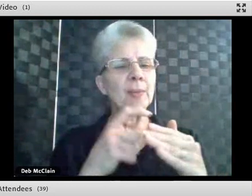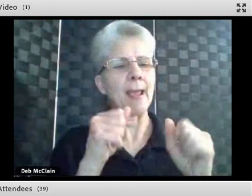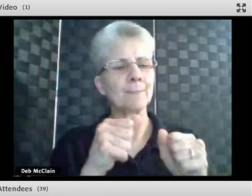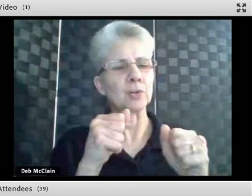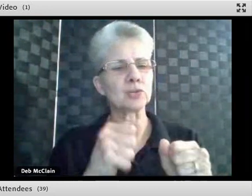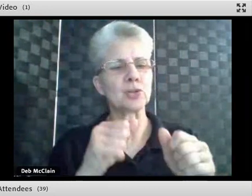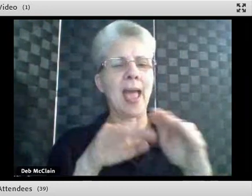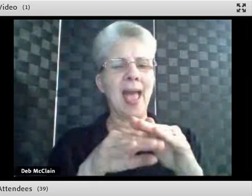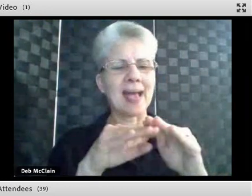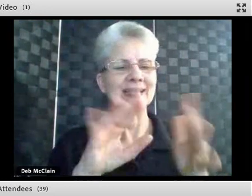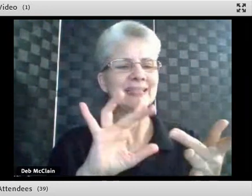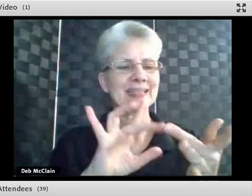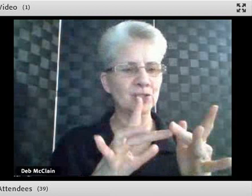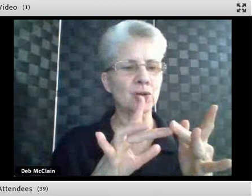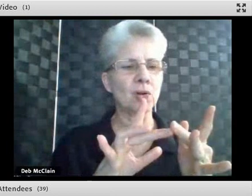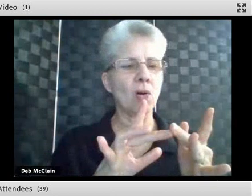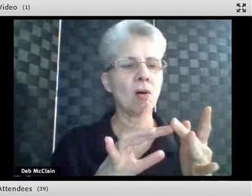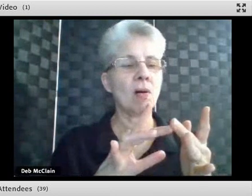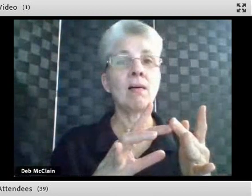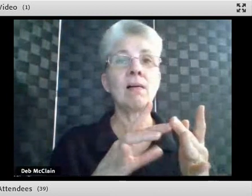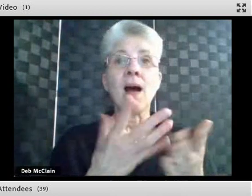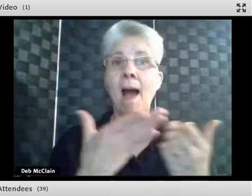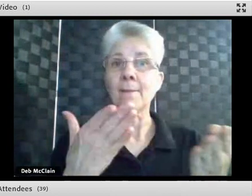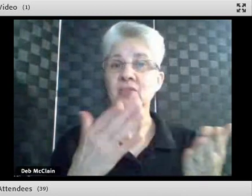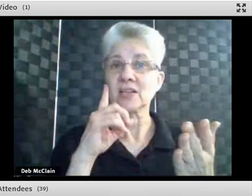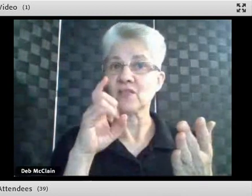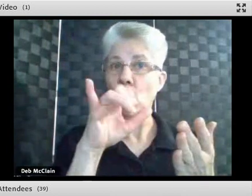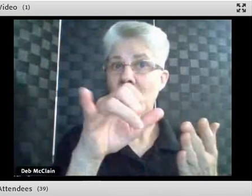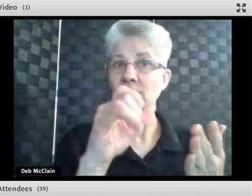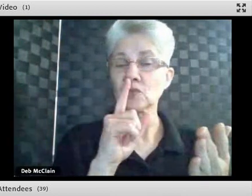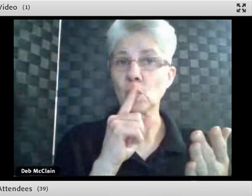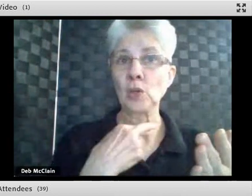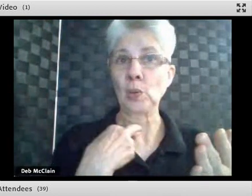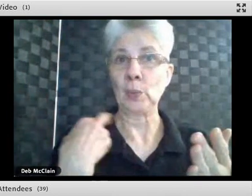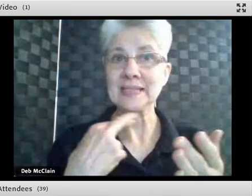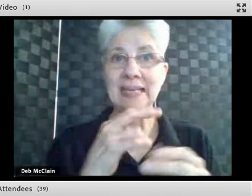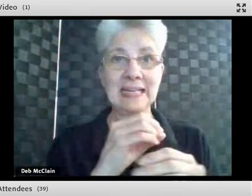these digital objects forever, so are you rising noncompliance